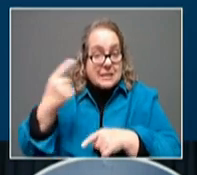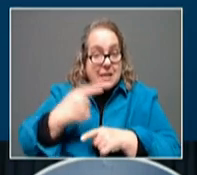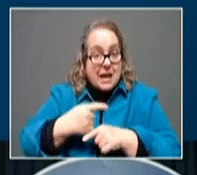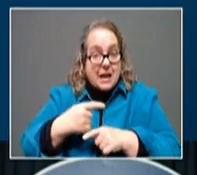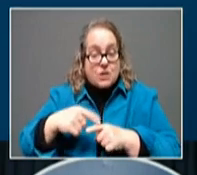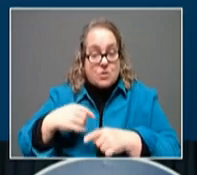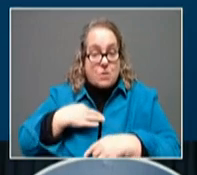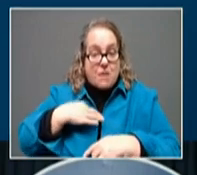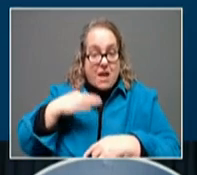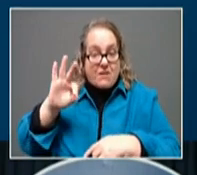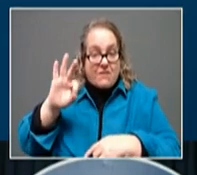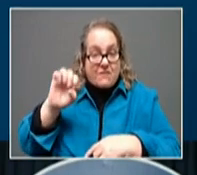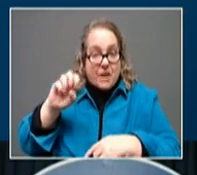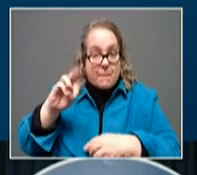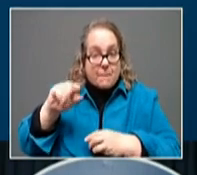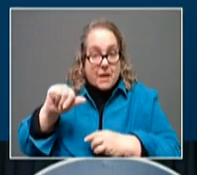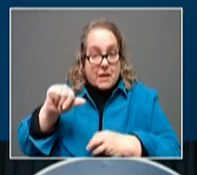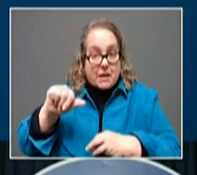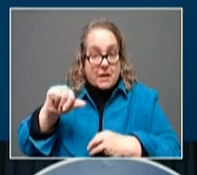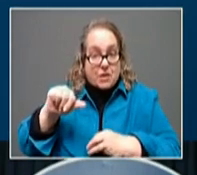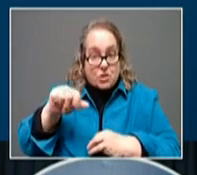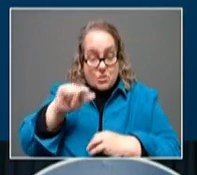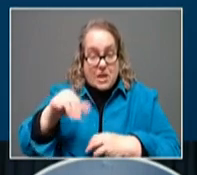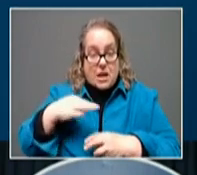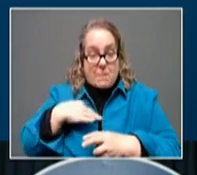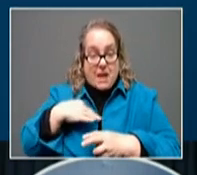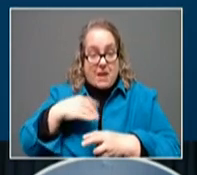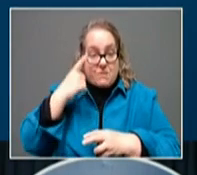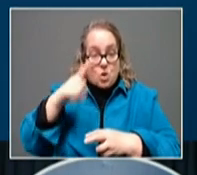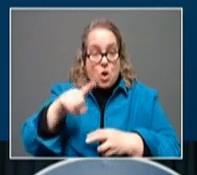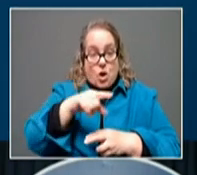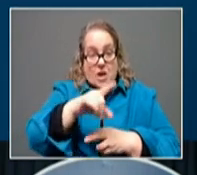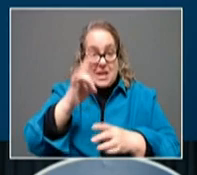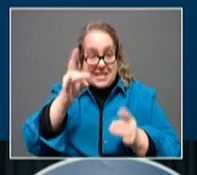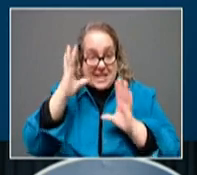apply by going to disaster assistance dot gov by calling the fema hotline.